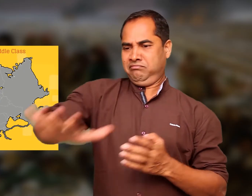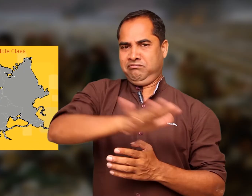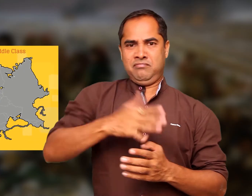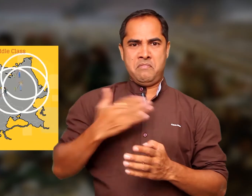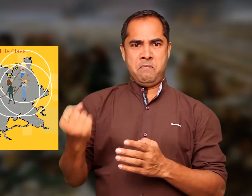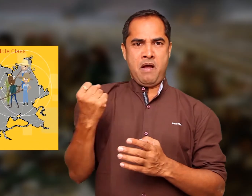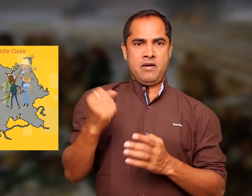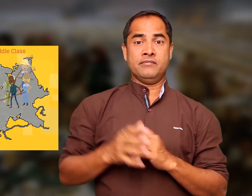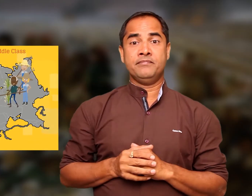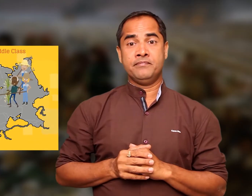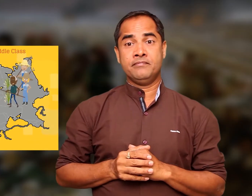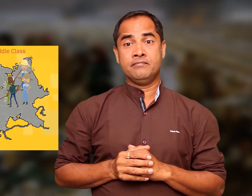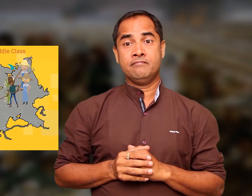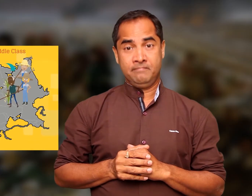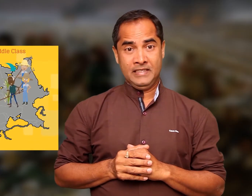of land.